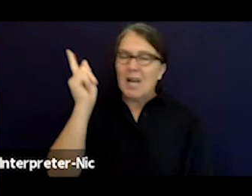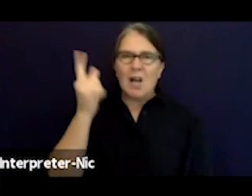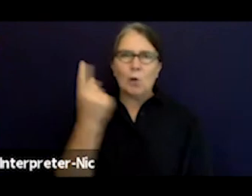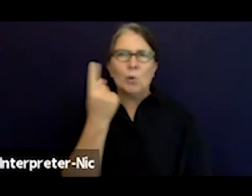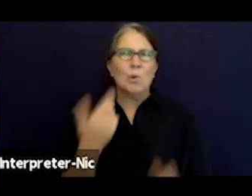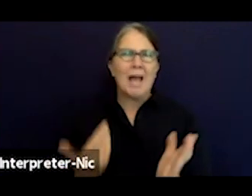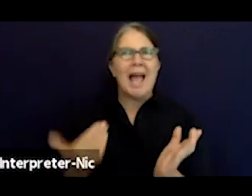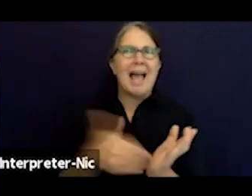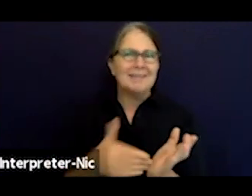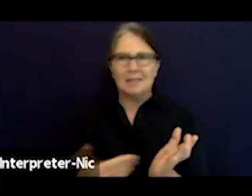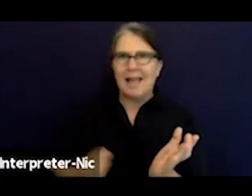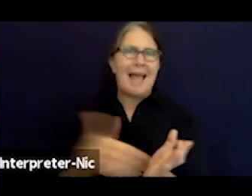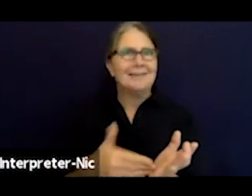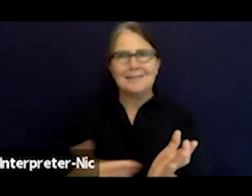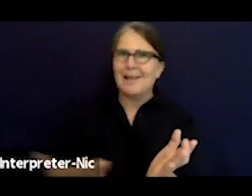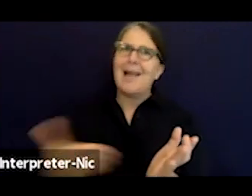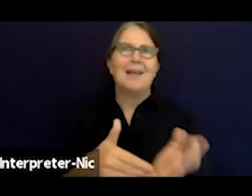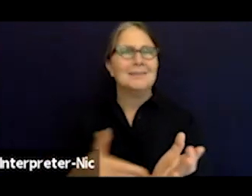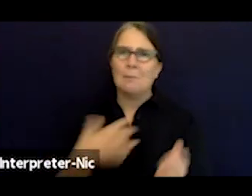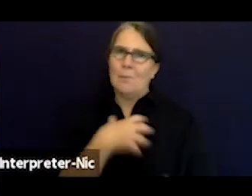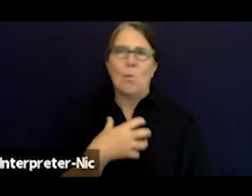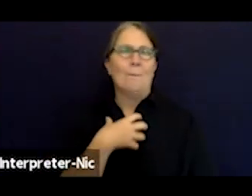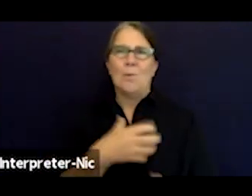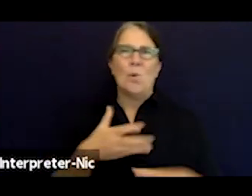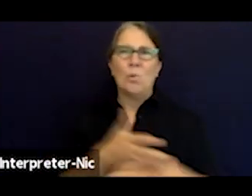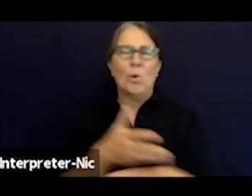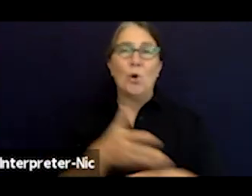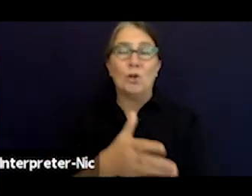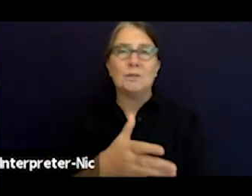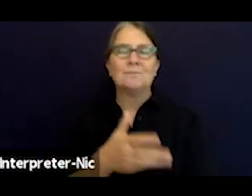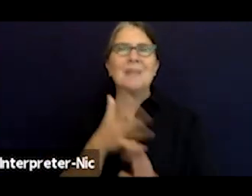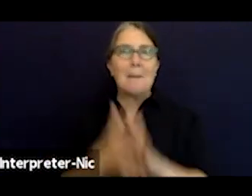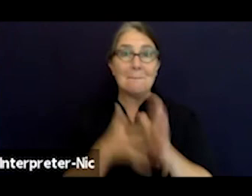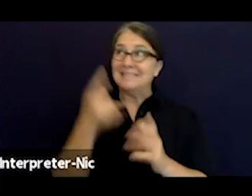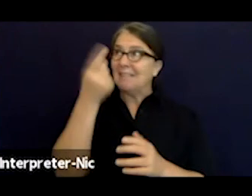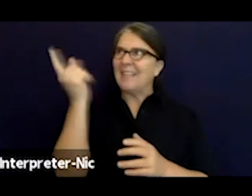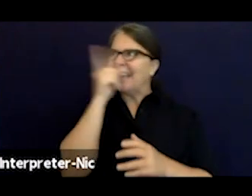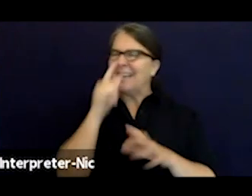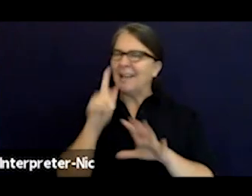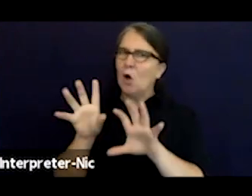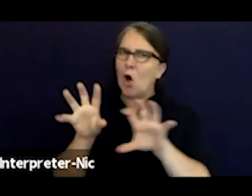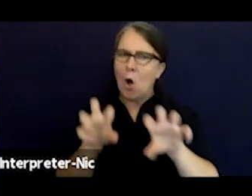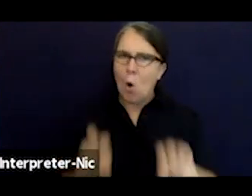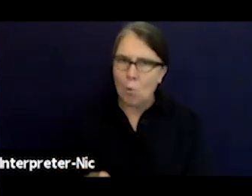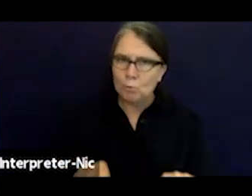add more and more work, it gets them to take a pause point and think about the workload they